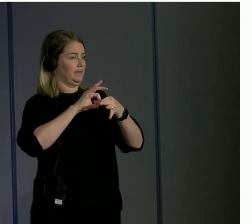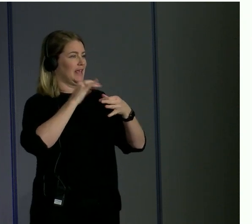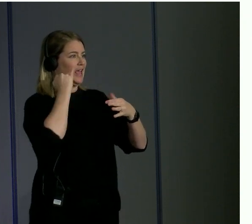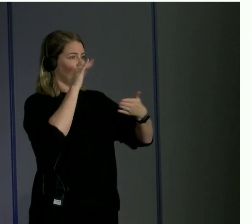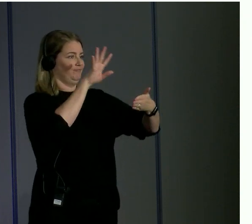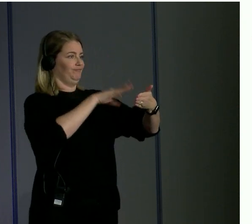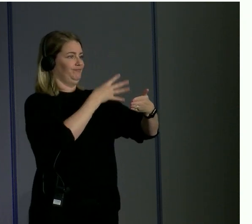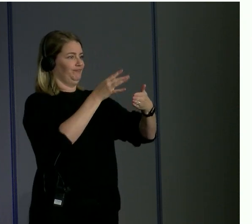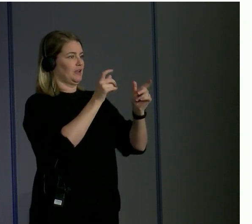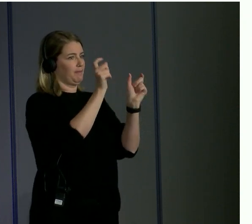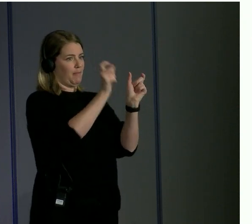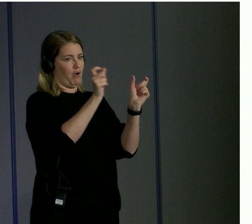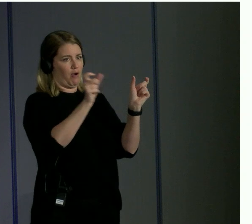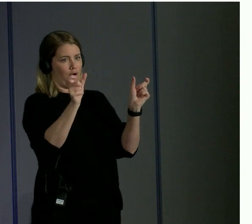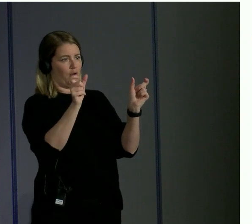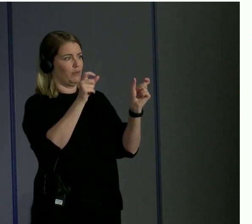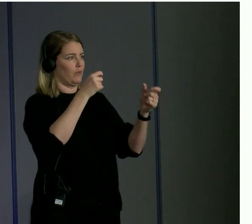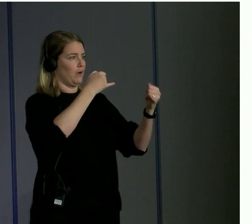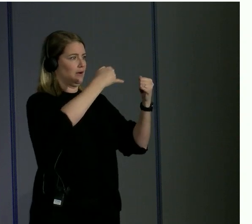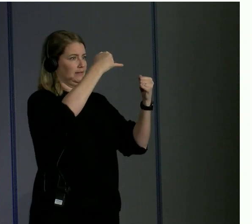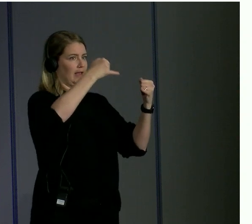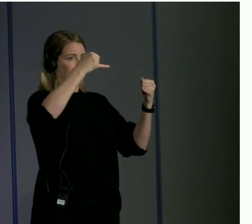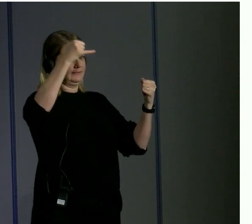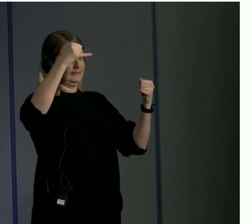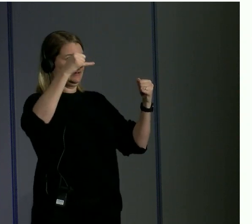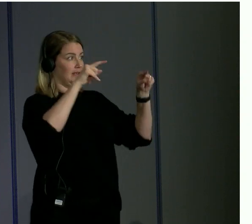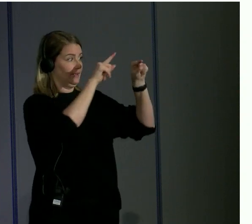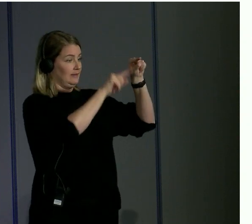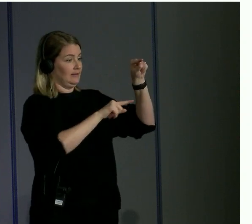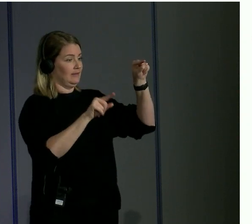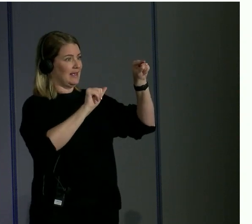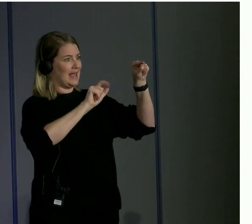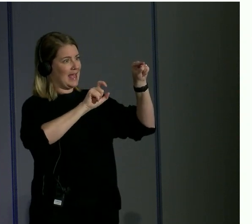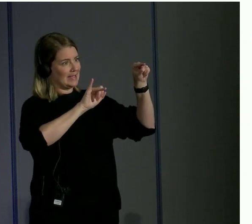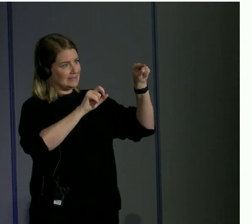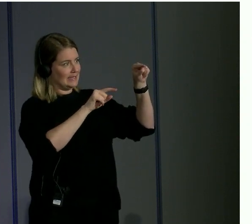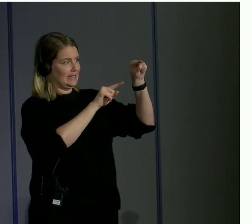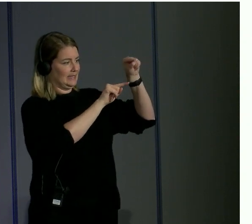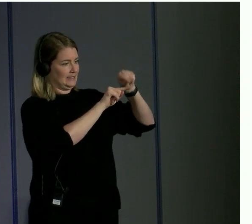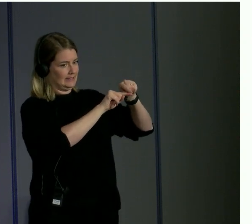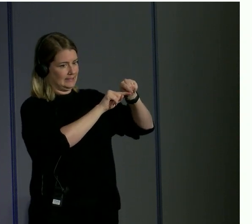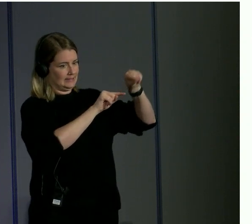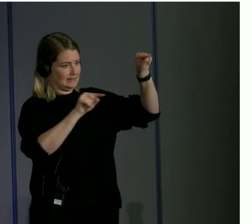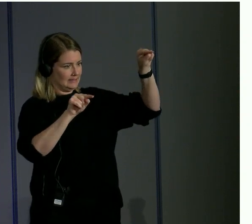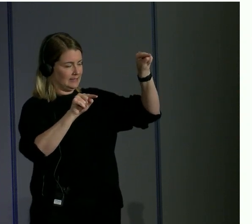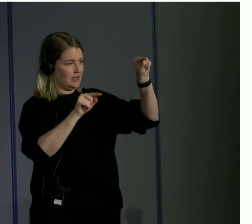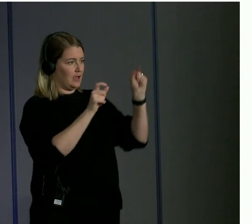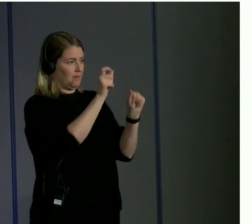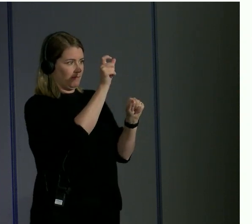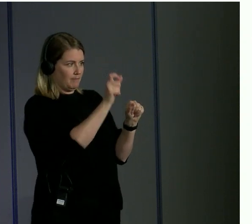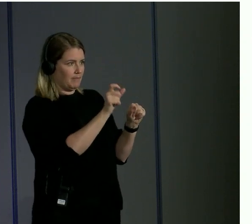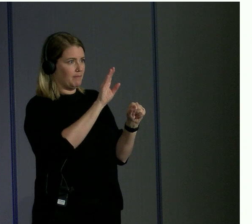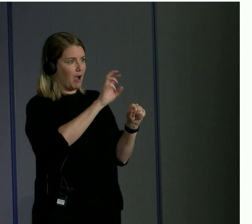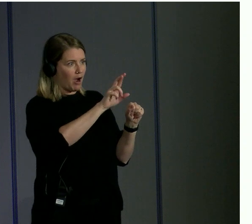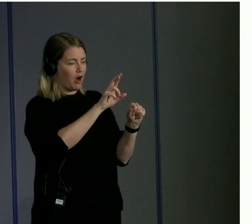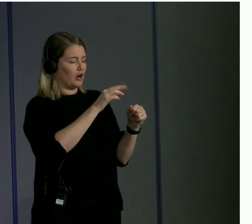line graph, there is an access. There are bars. There is a trend or an outlier, or some kind of